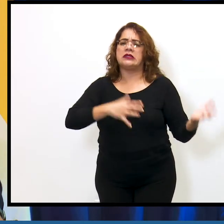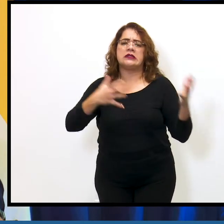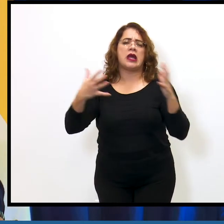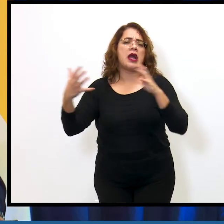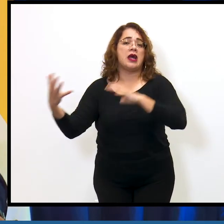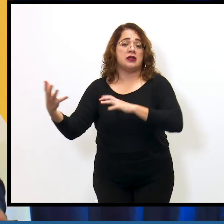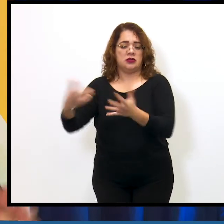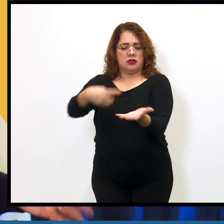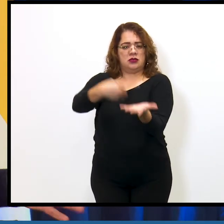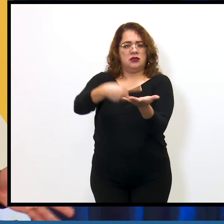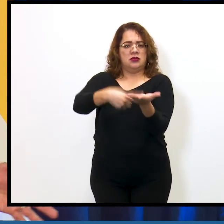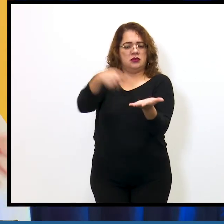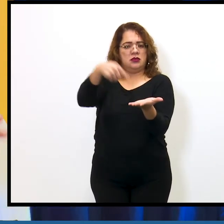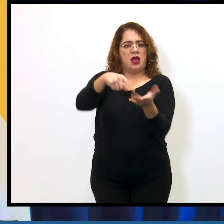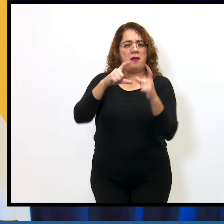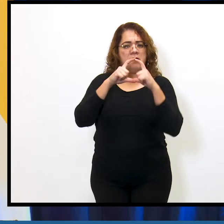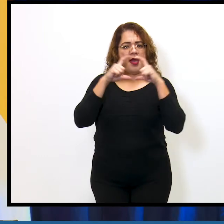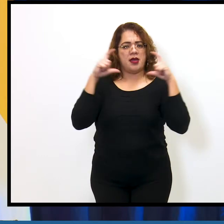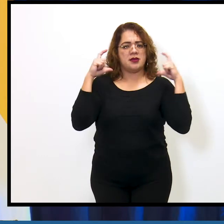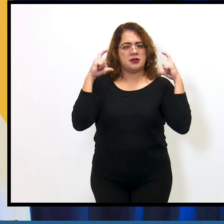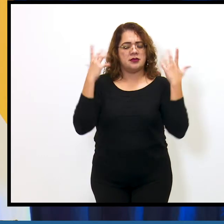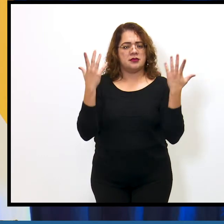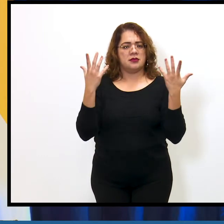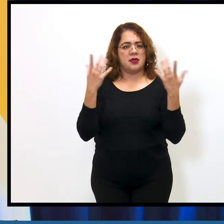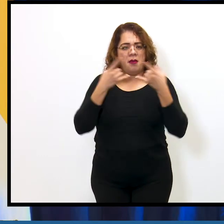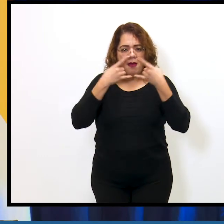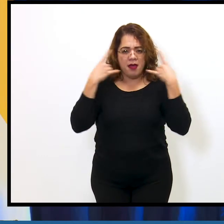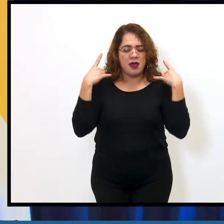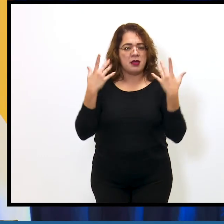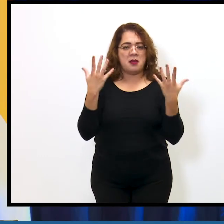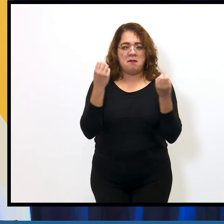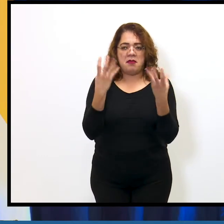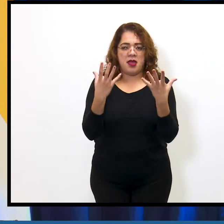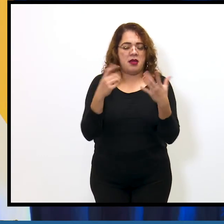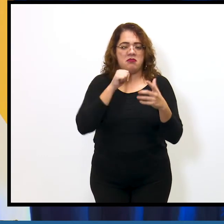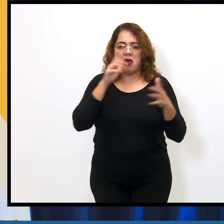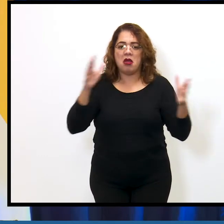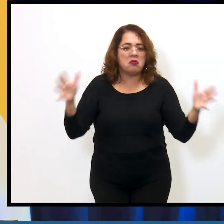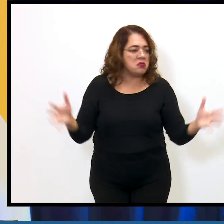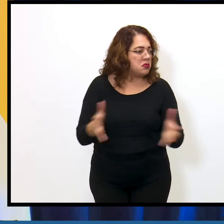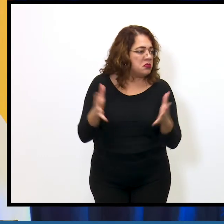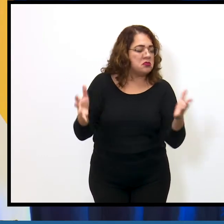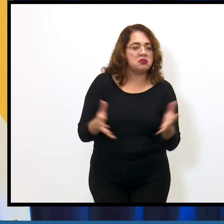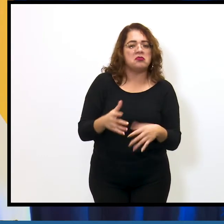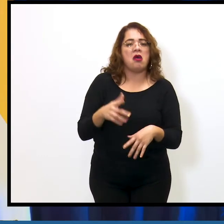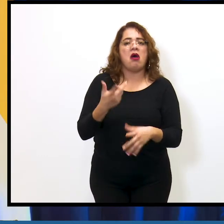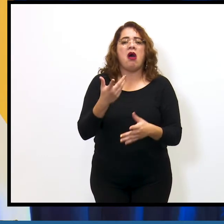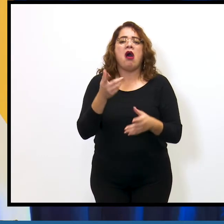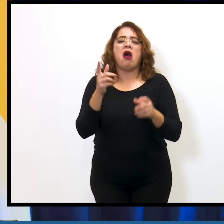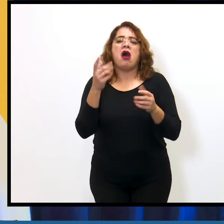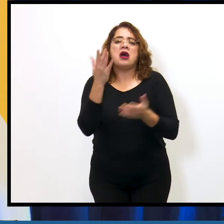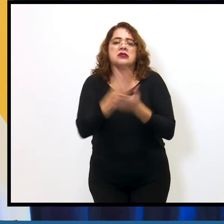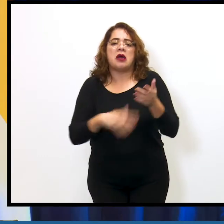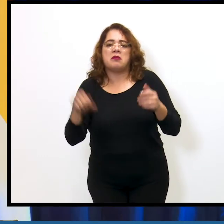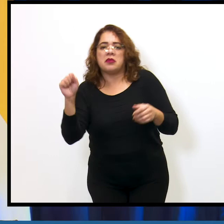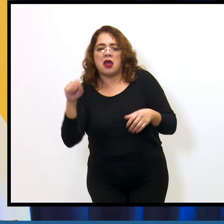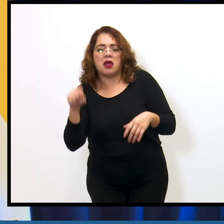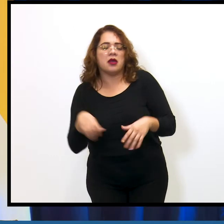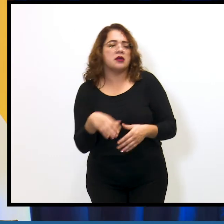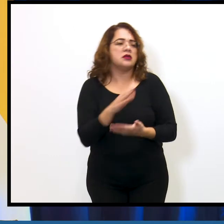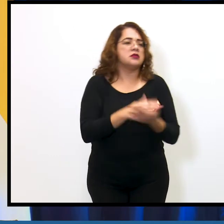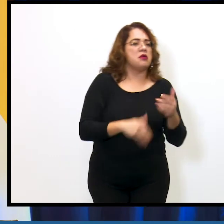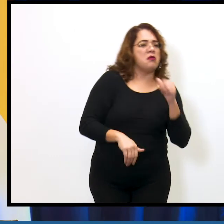because a lot of folks are not encouraging it or certainly not showing good behavior so that